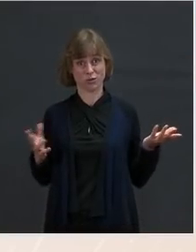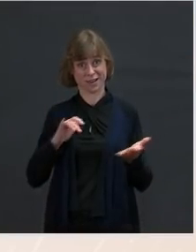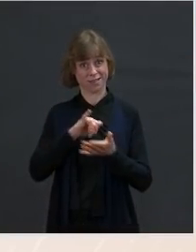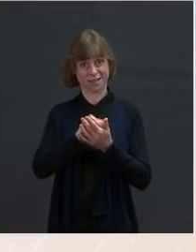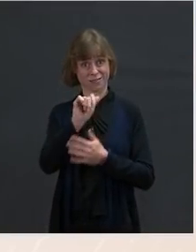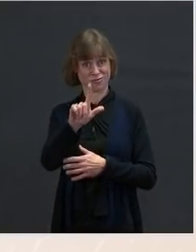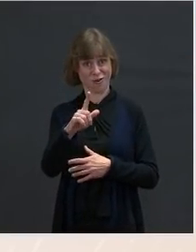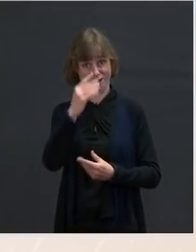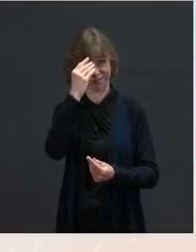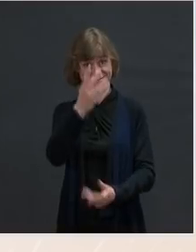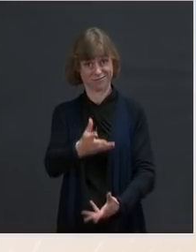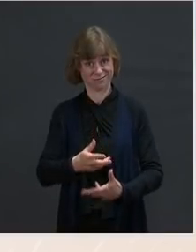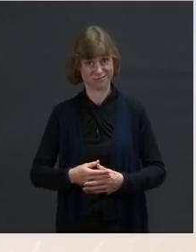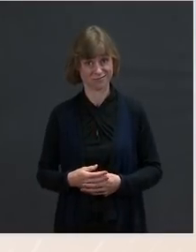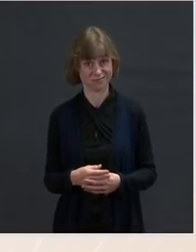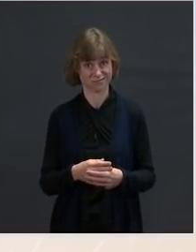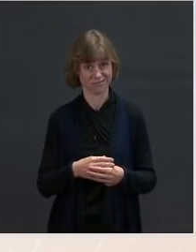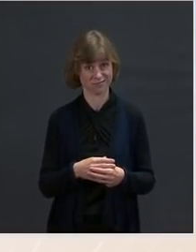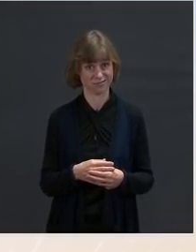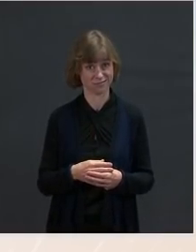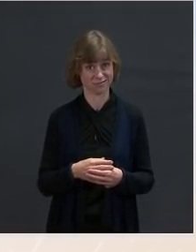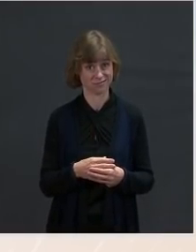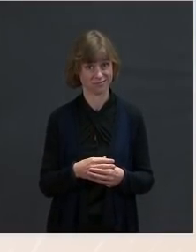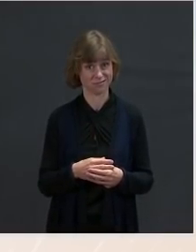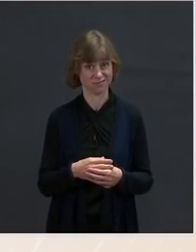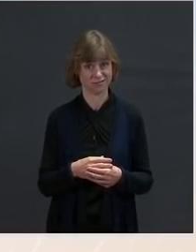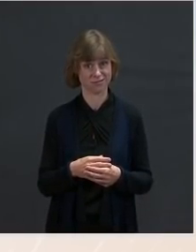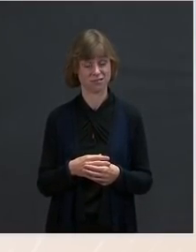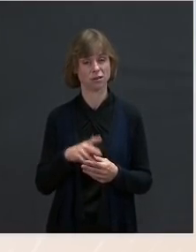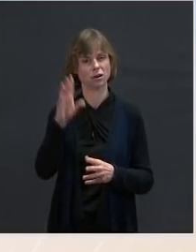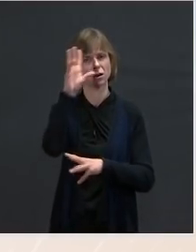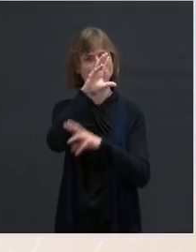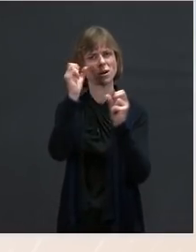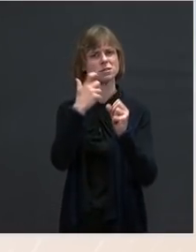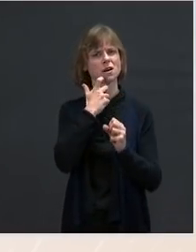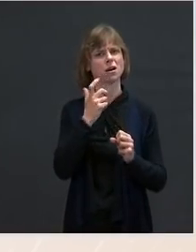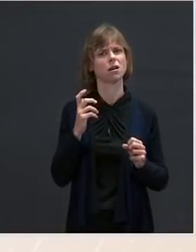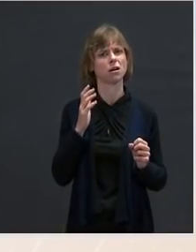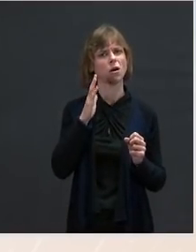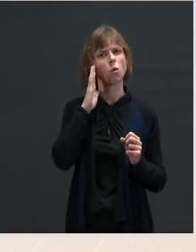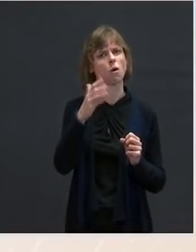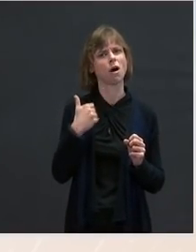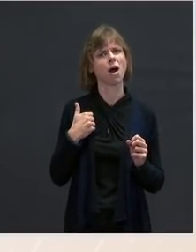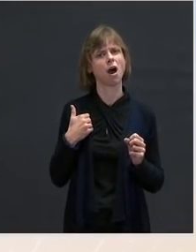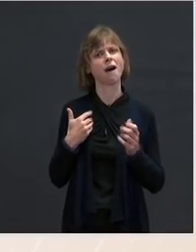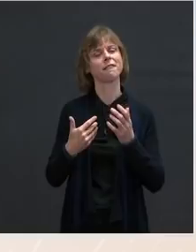The Press: Just to build on what Kaitlan was saying, I mean, the President -- he said that there was going to be a new tone in Washington.